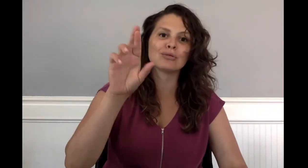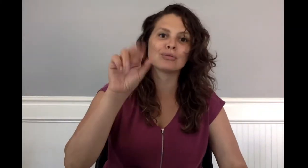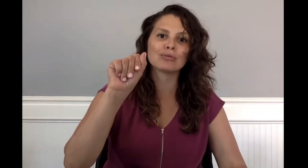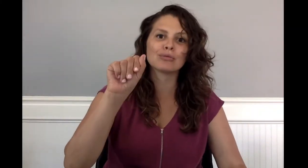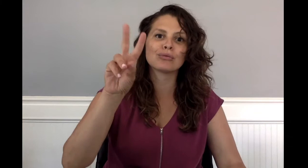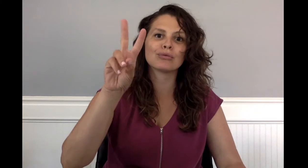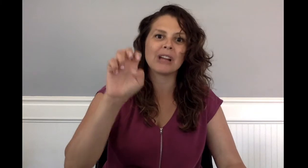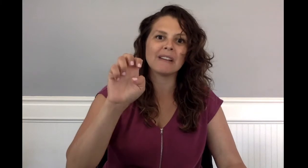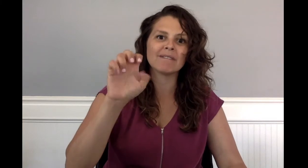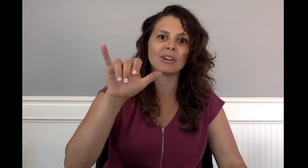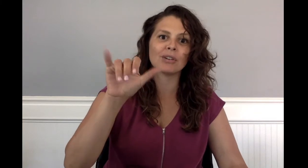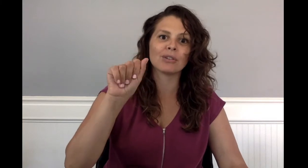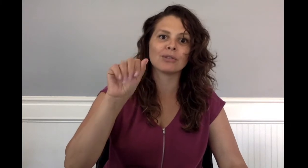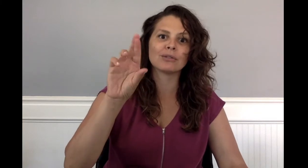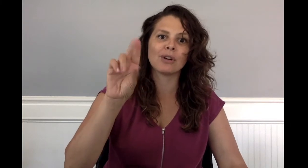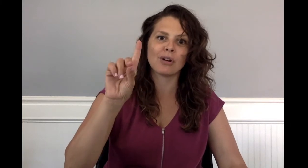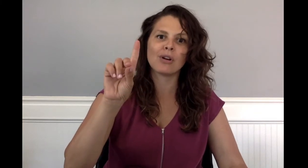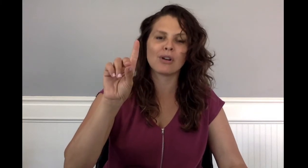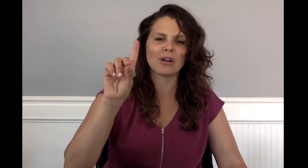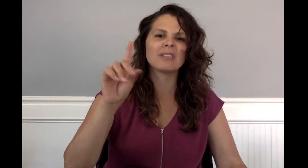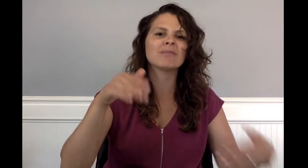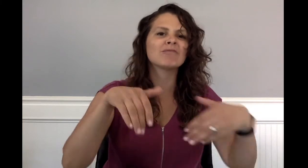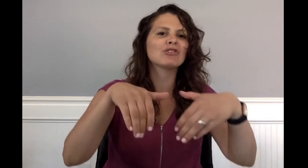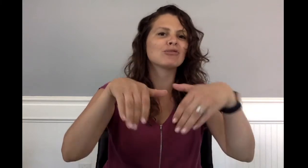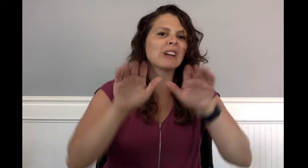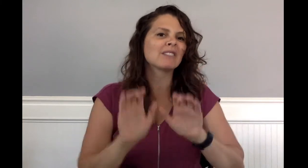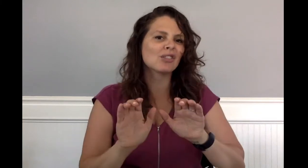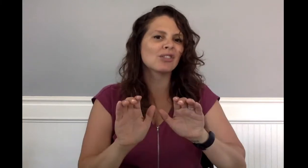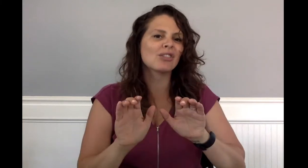G-R-A-V-E-Y-A-R-D. Graveyard.